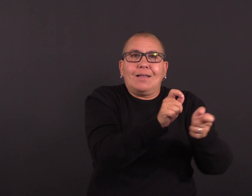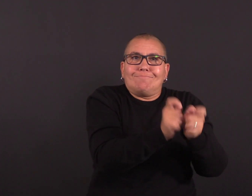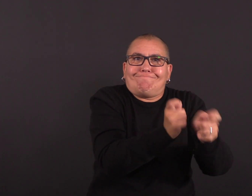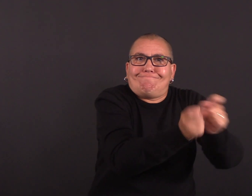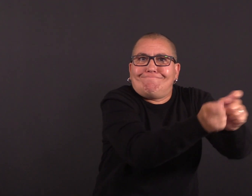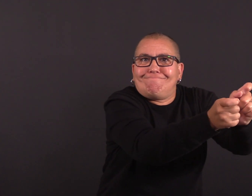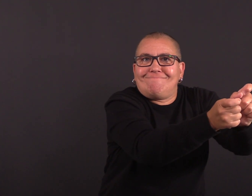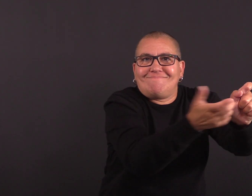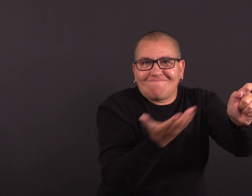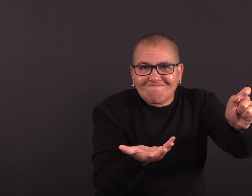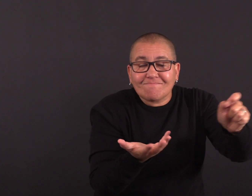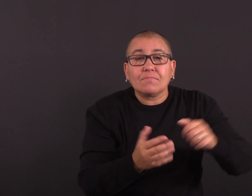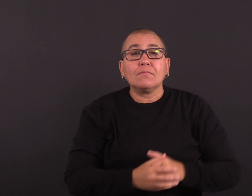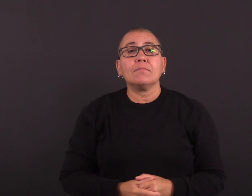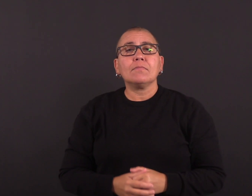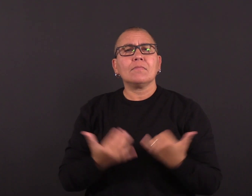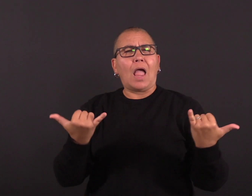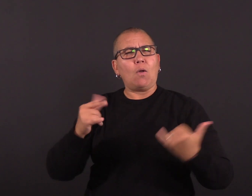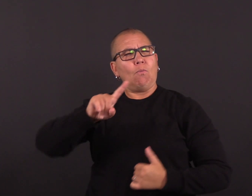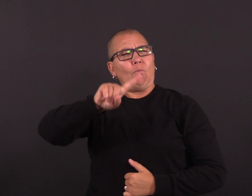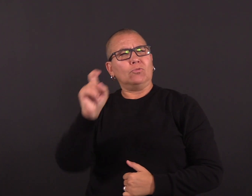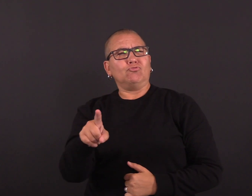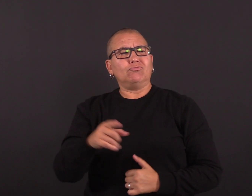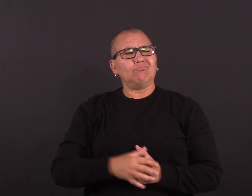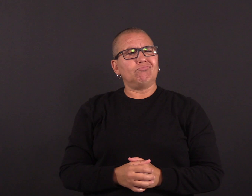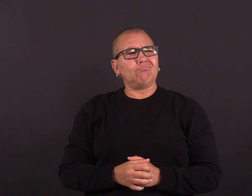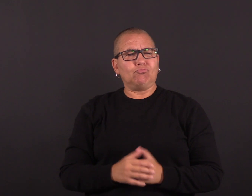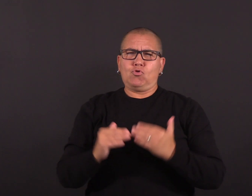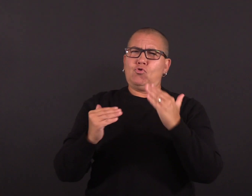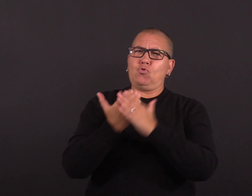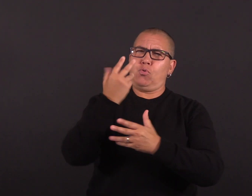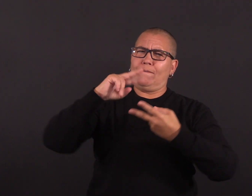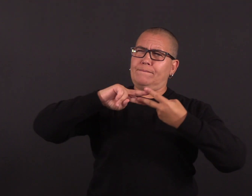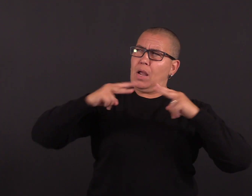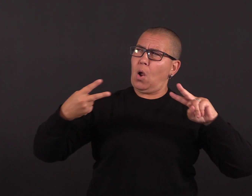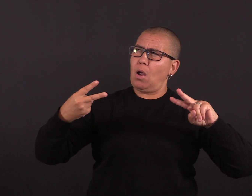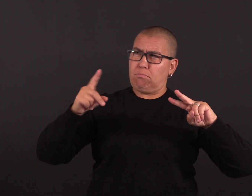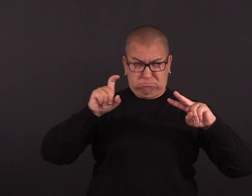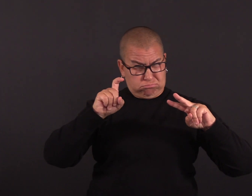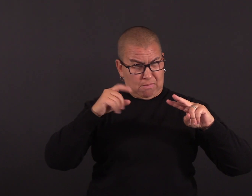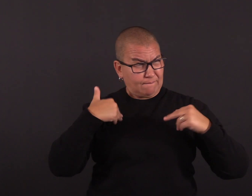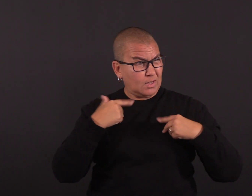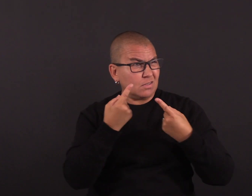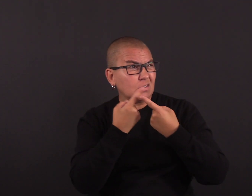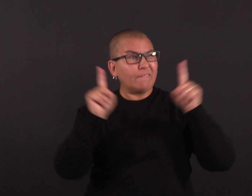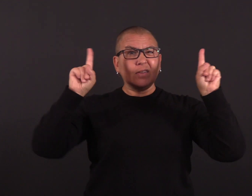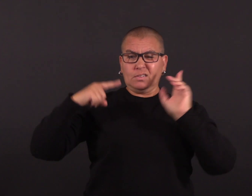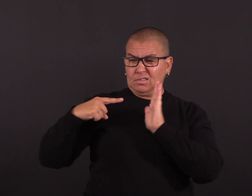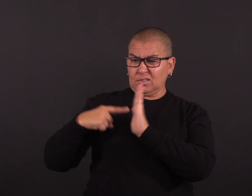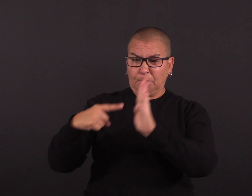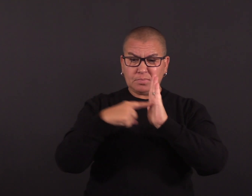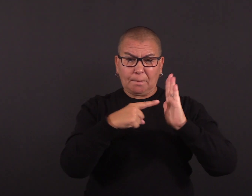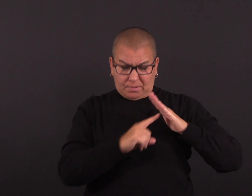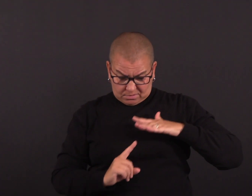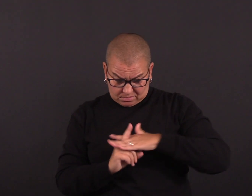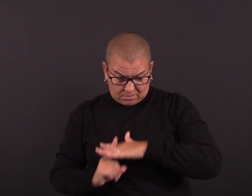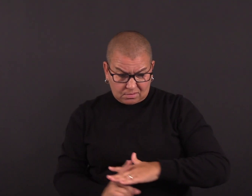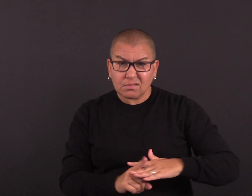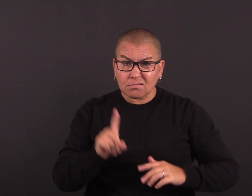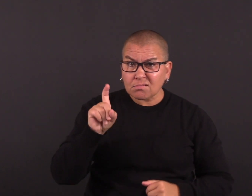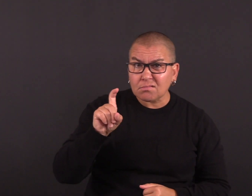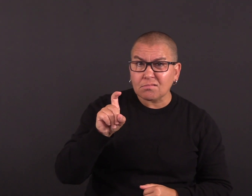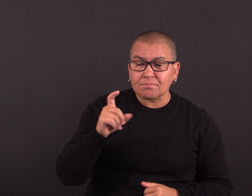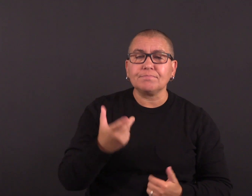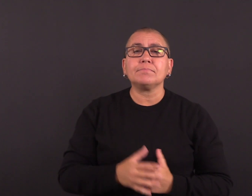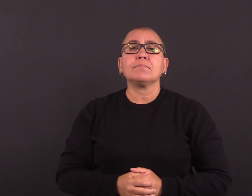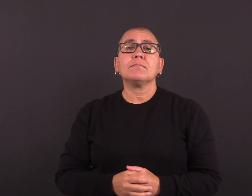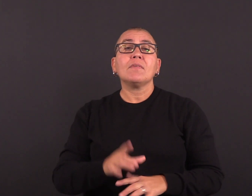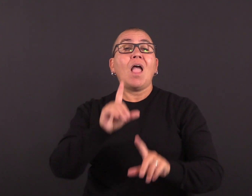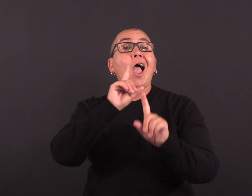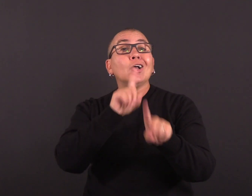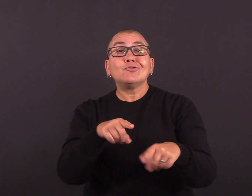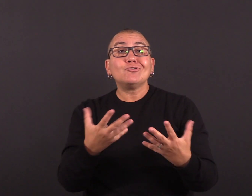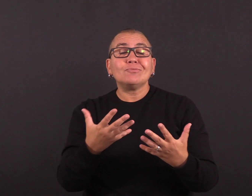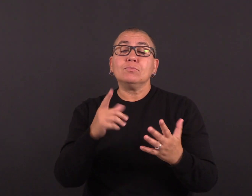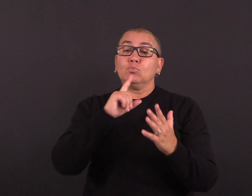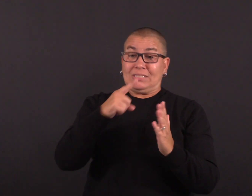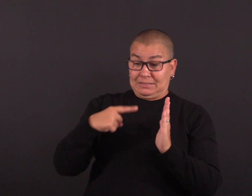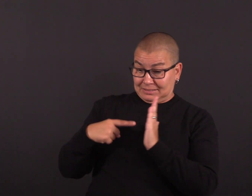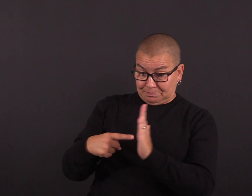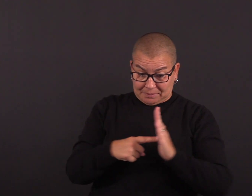spotted around the world, BA.2.86 infections have now been confirmed in at least four states. The